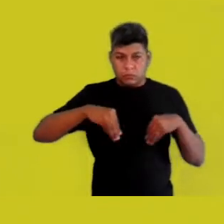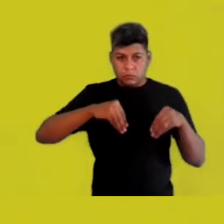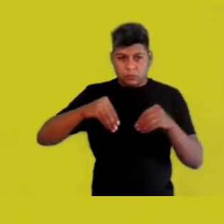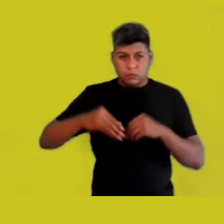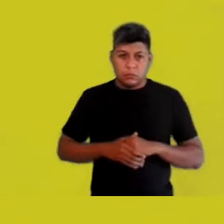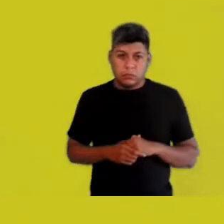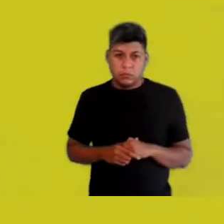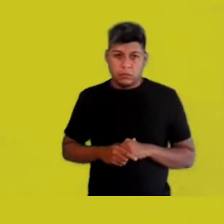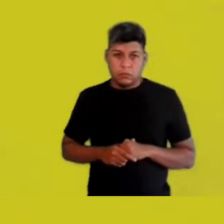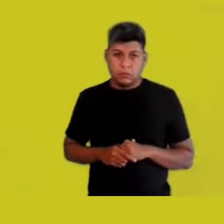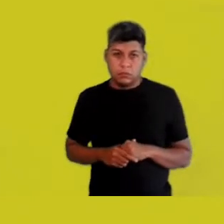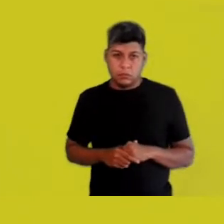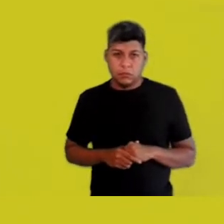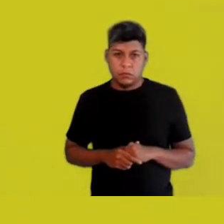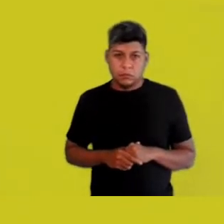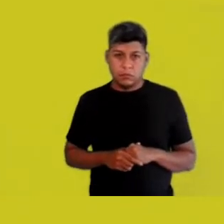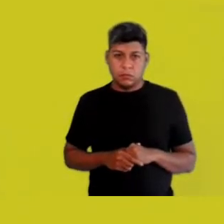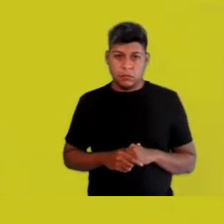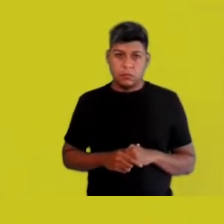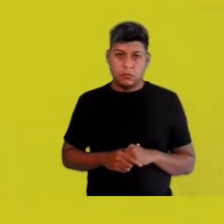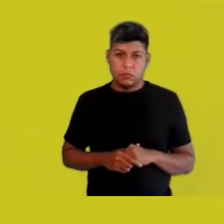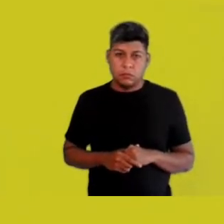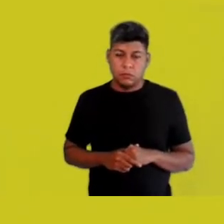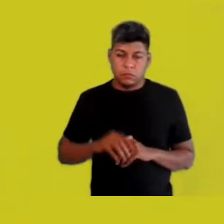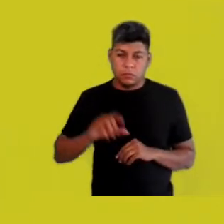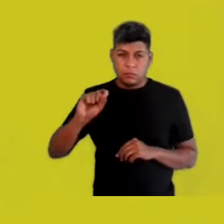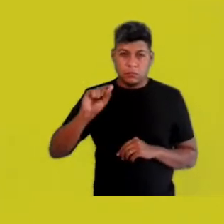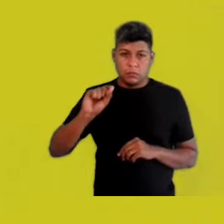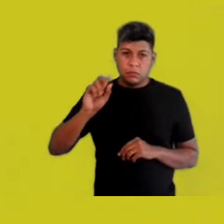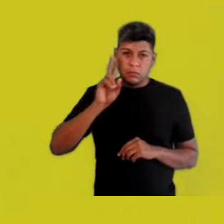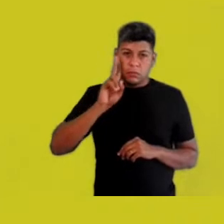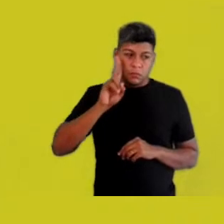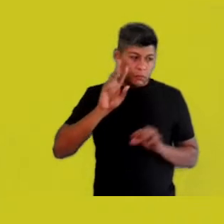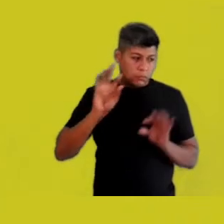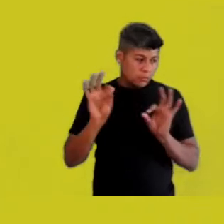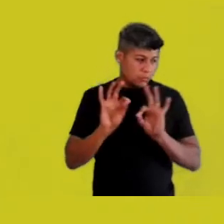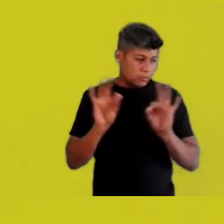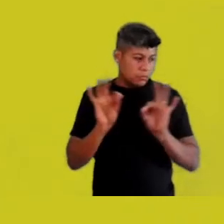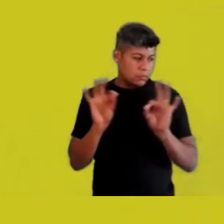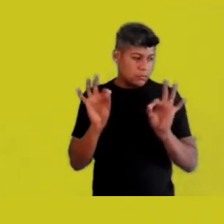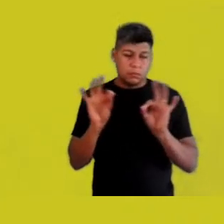but worlds that actually weren’t totally destroyed, they still exist.